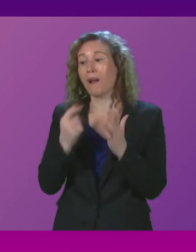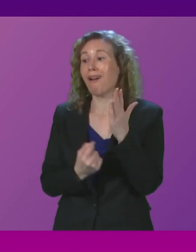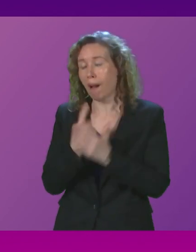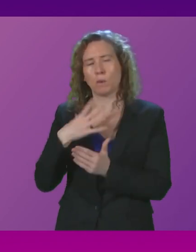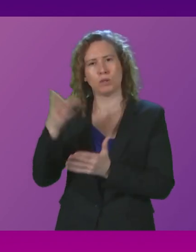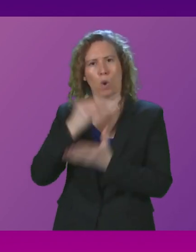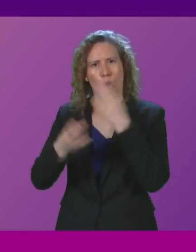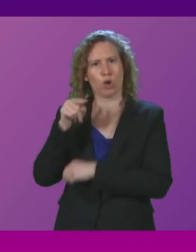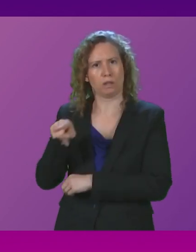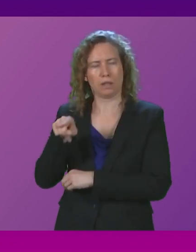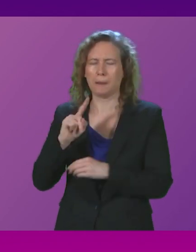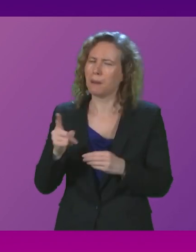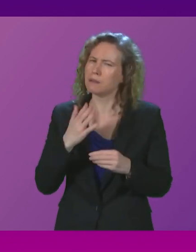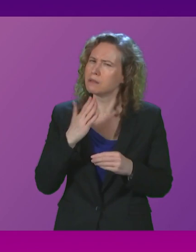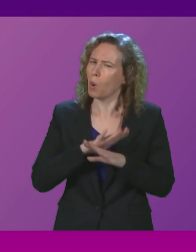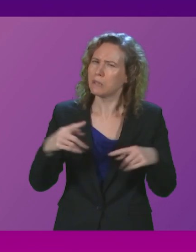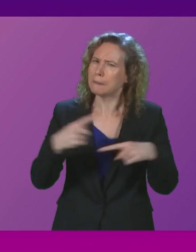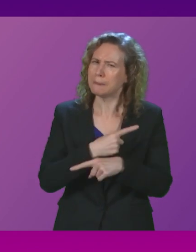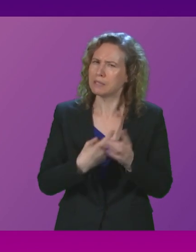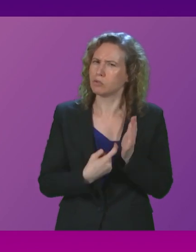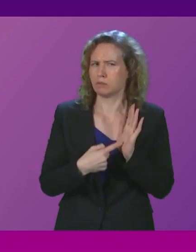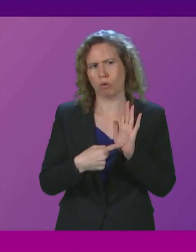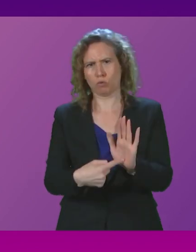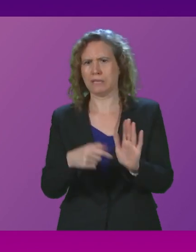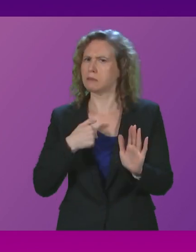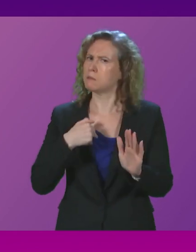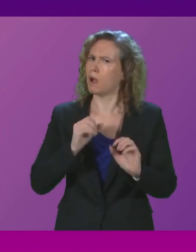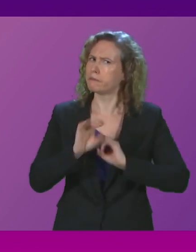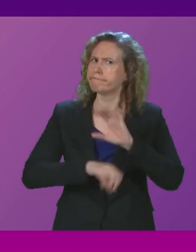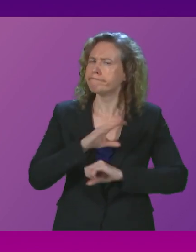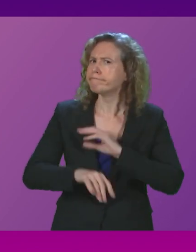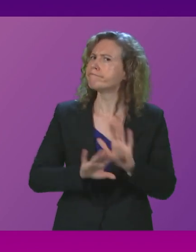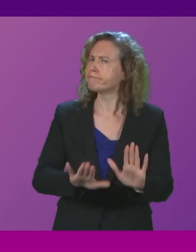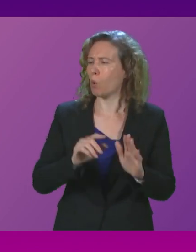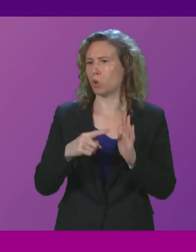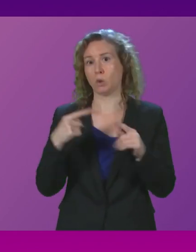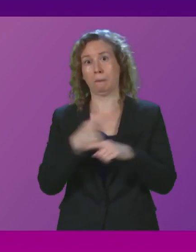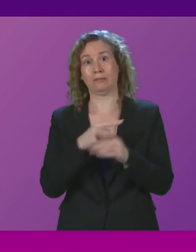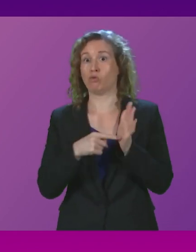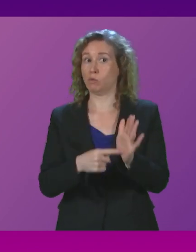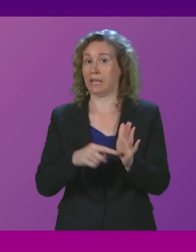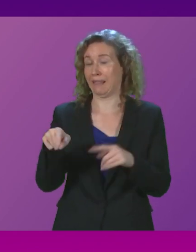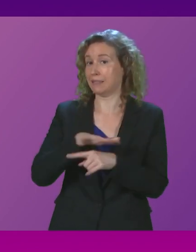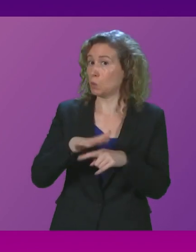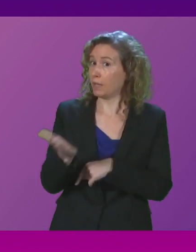It is important, however, not to misrepresent the situation or to misrepresent what I have said.